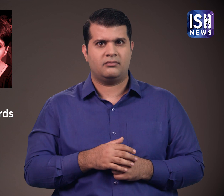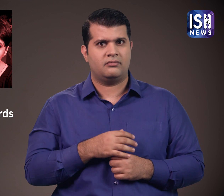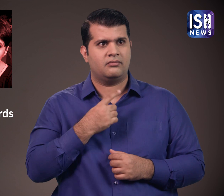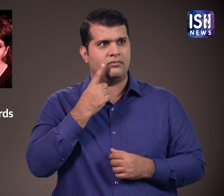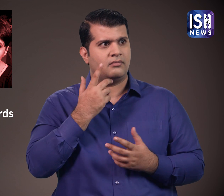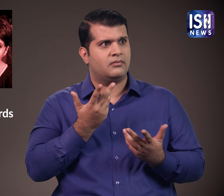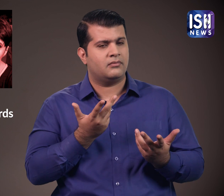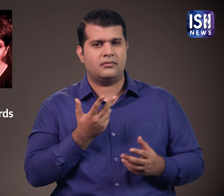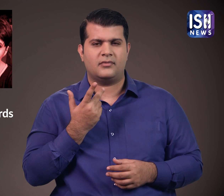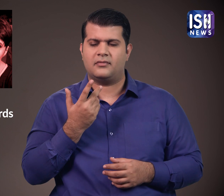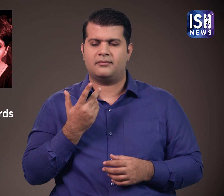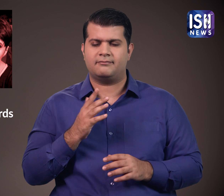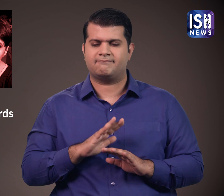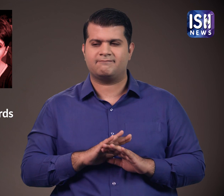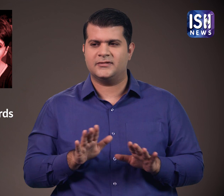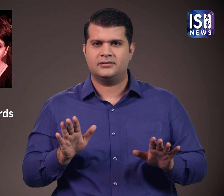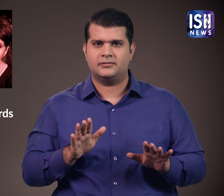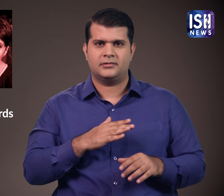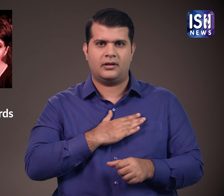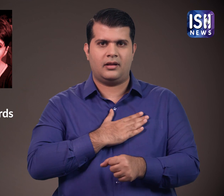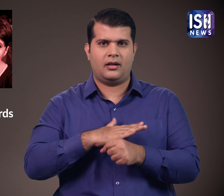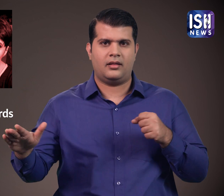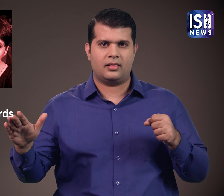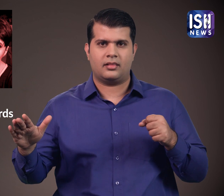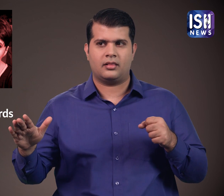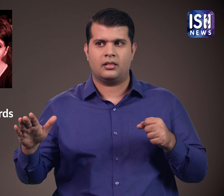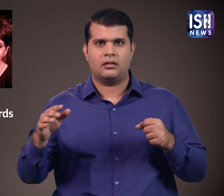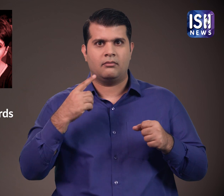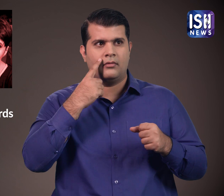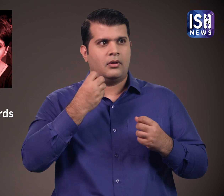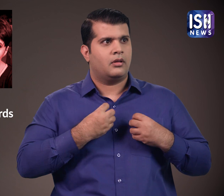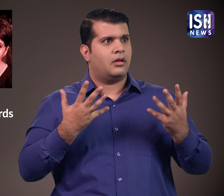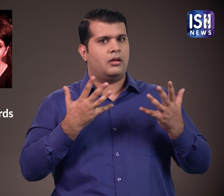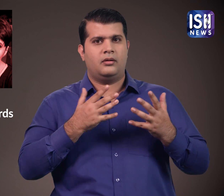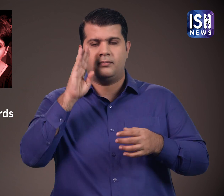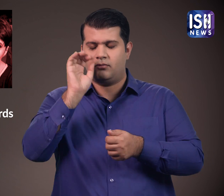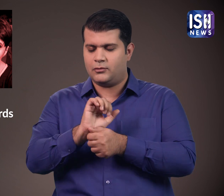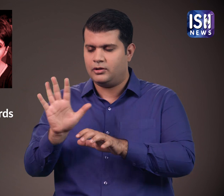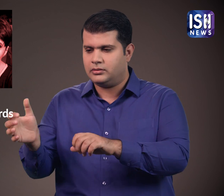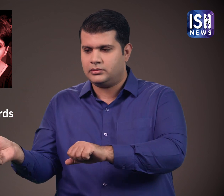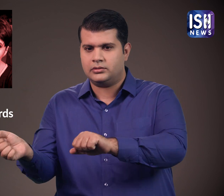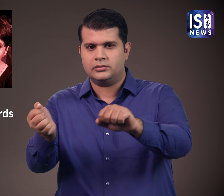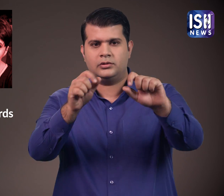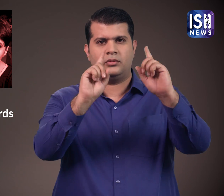She is finished, I have killed her.' The father was shocked and the police took him away.